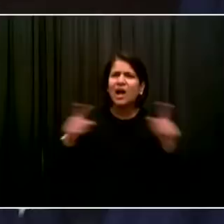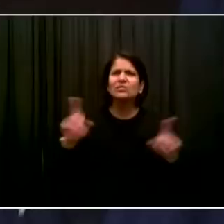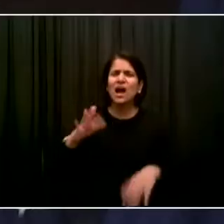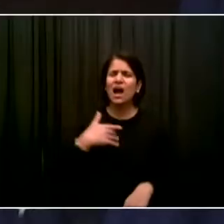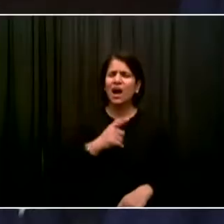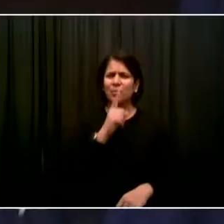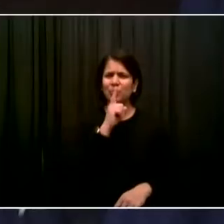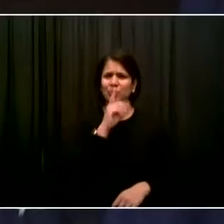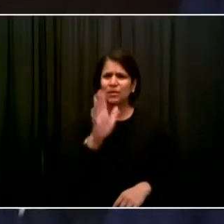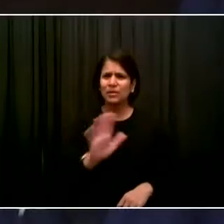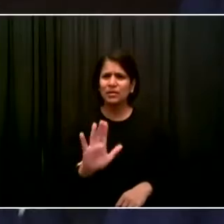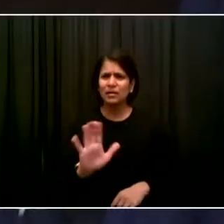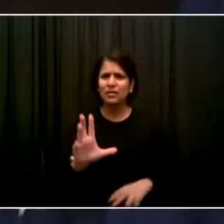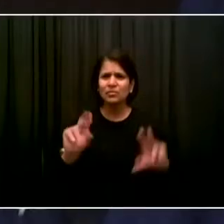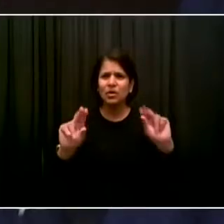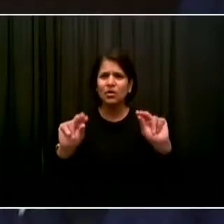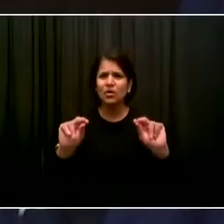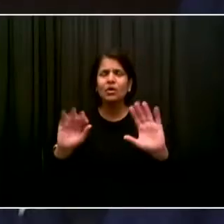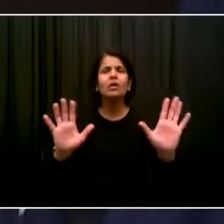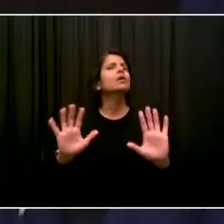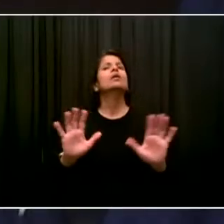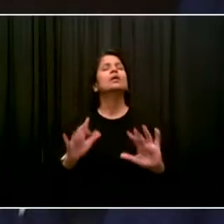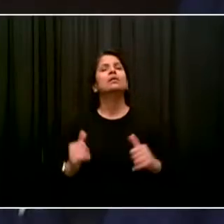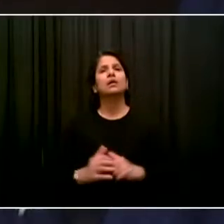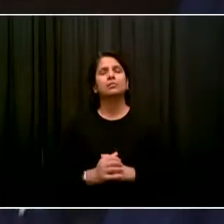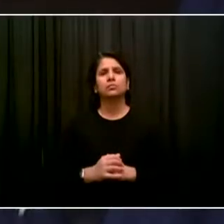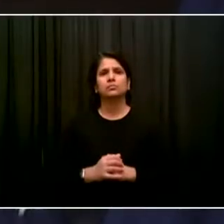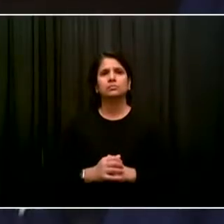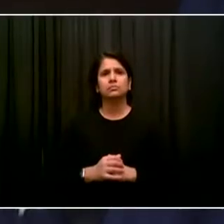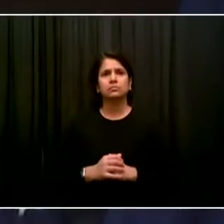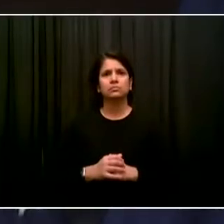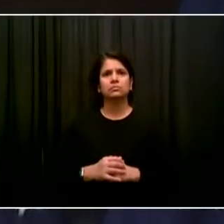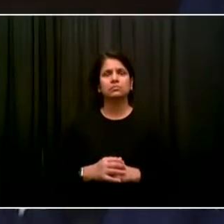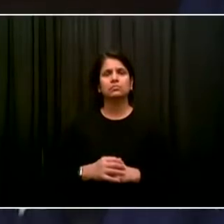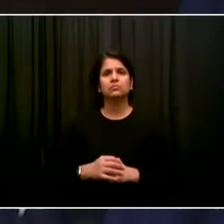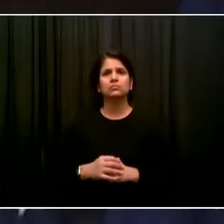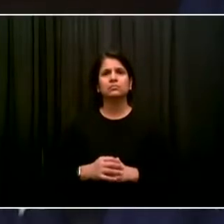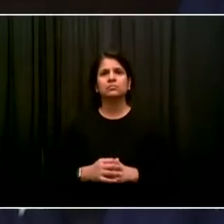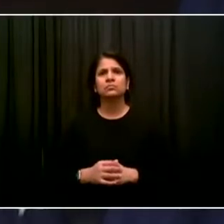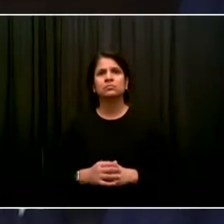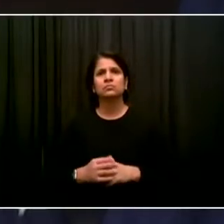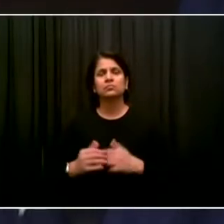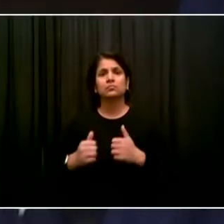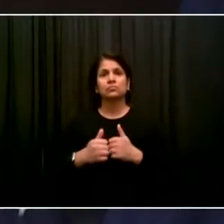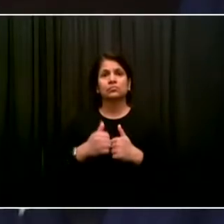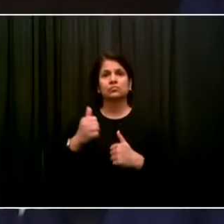REMOTE LEARNING OPTION. THIS HAS BEEN ANNONUCED. THERE